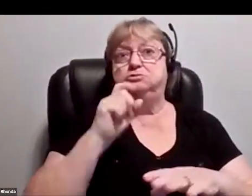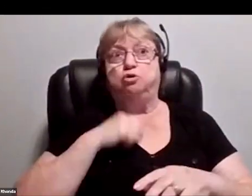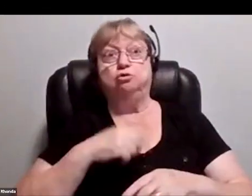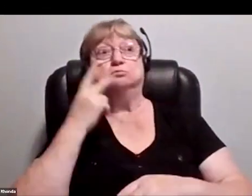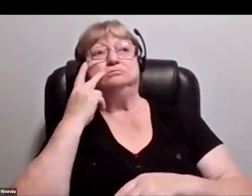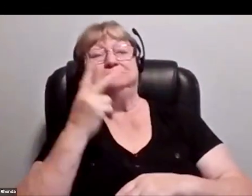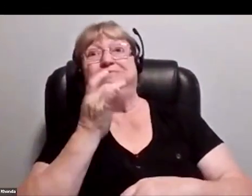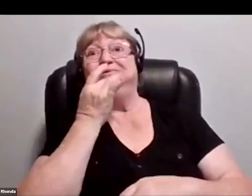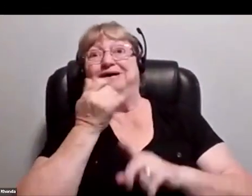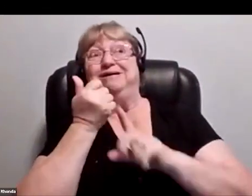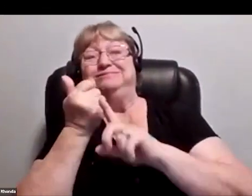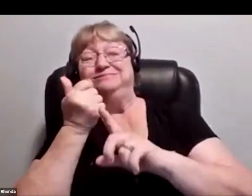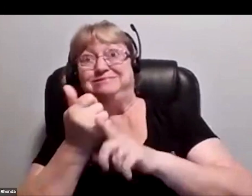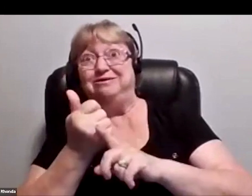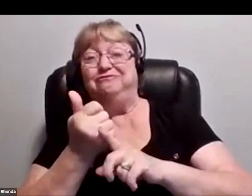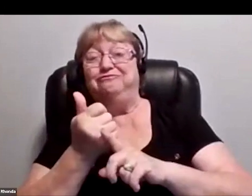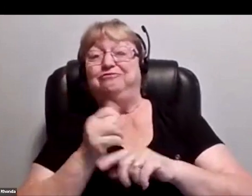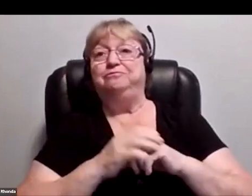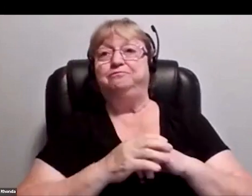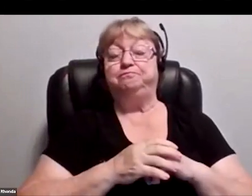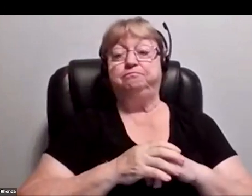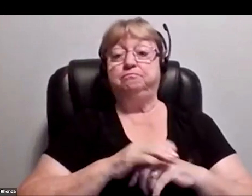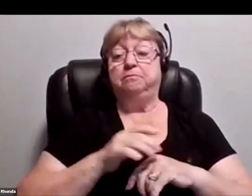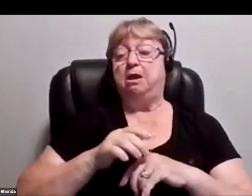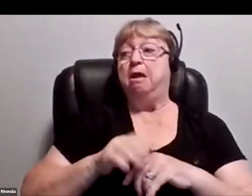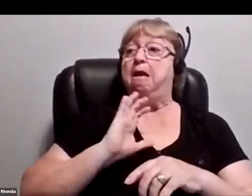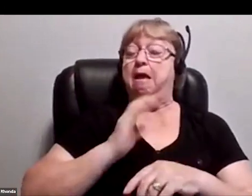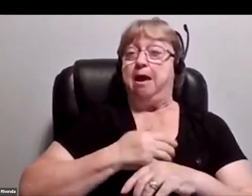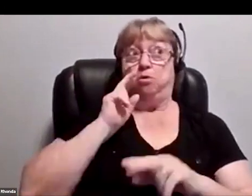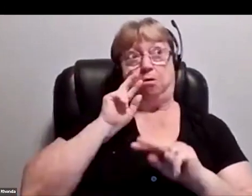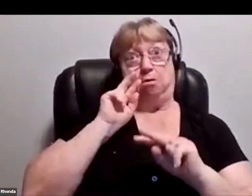Our observations match quite closely to the analysis that we expected